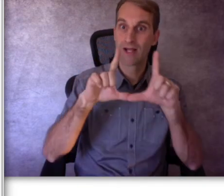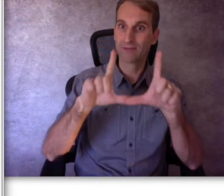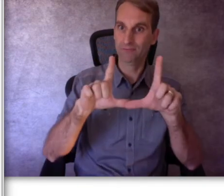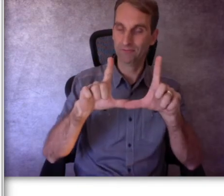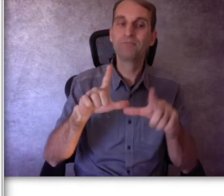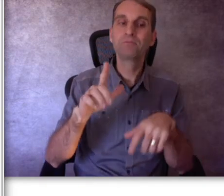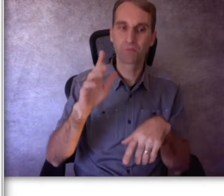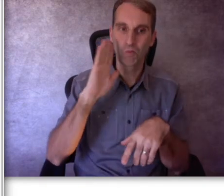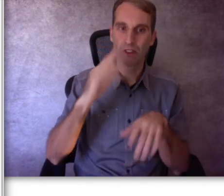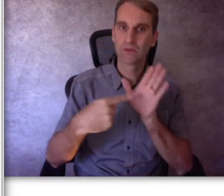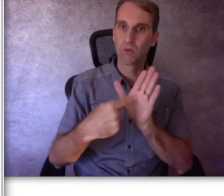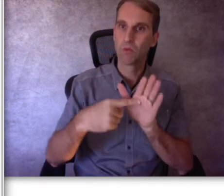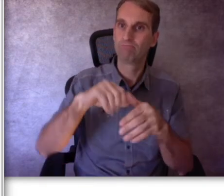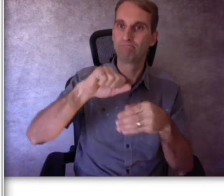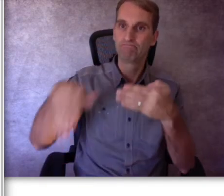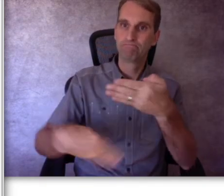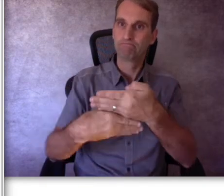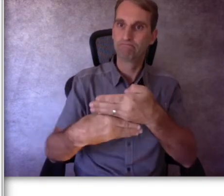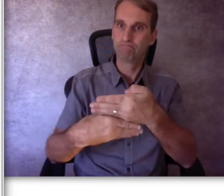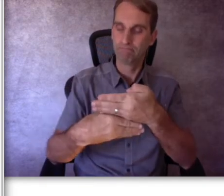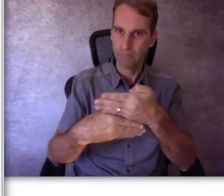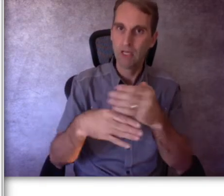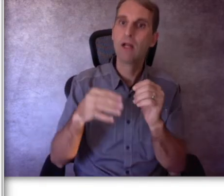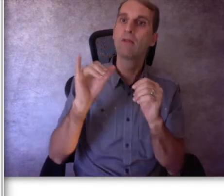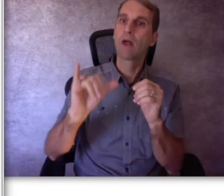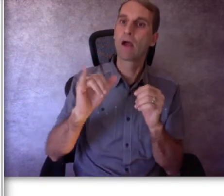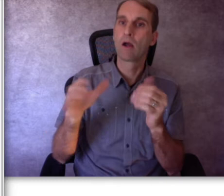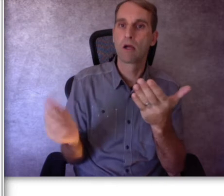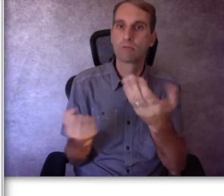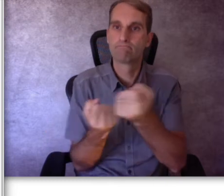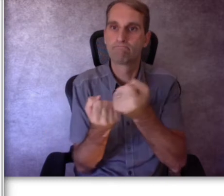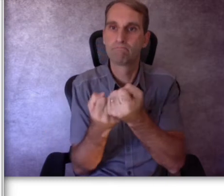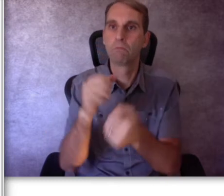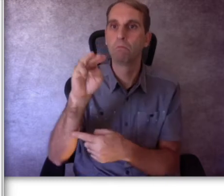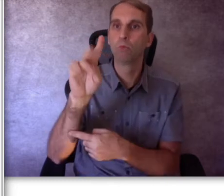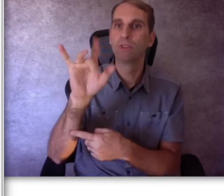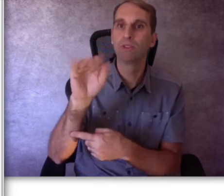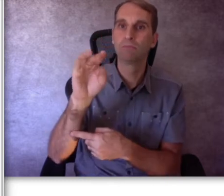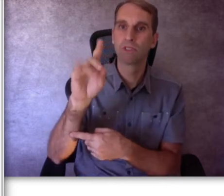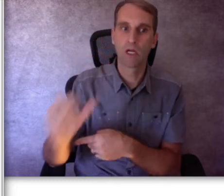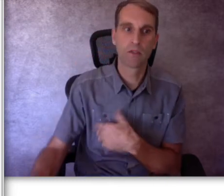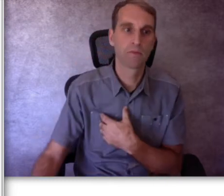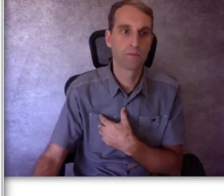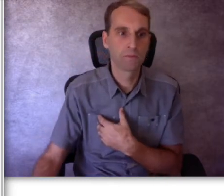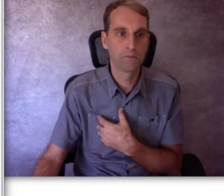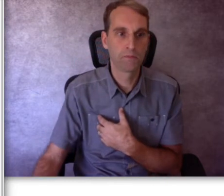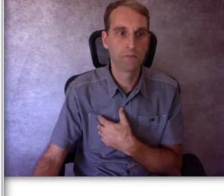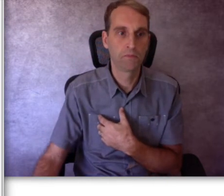We've also had an addition to just below the video screen to support multimedia such as PowerPoint presentations.